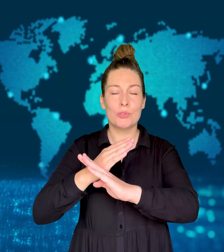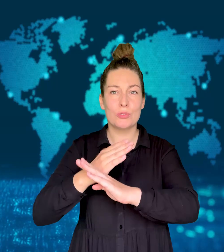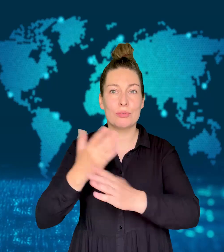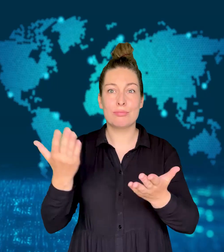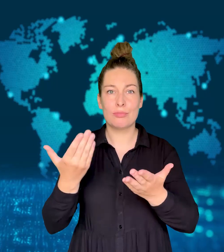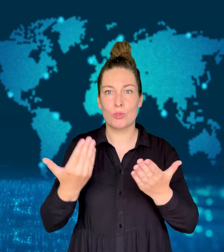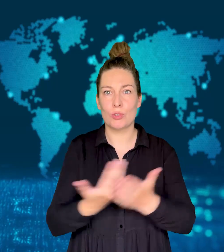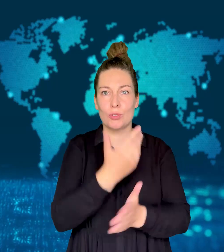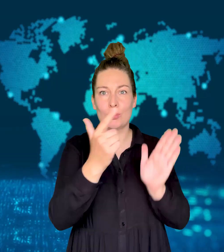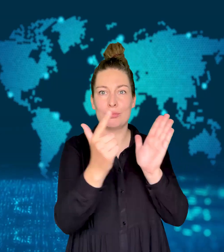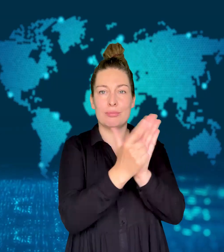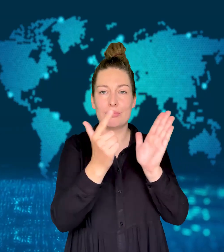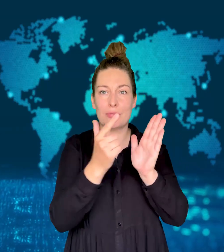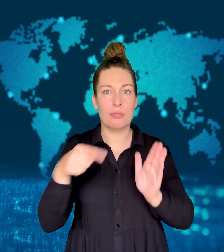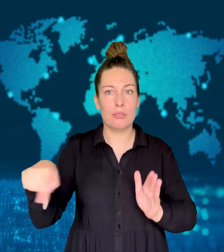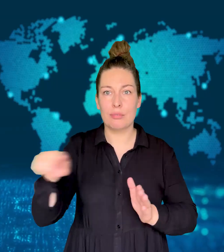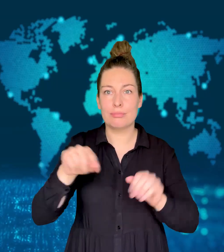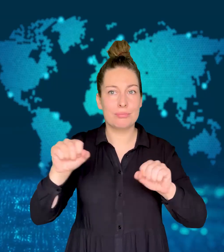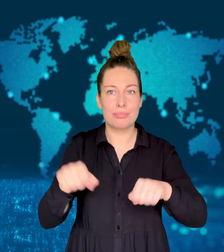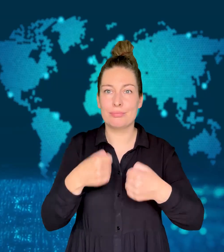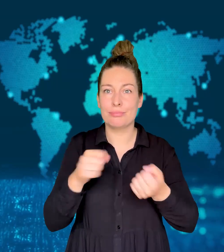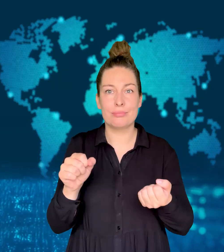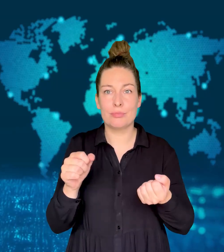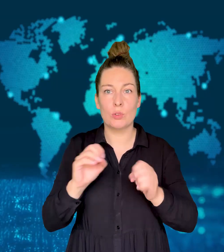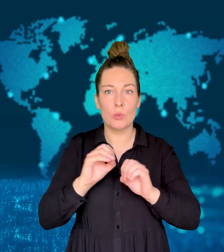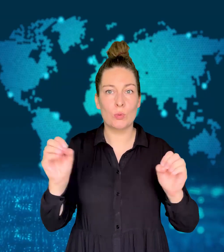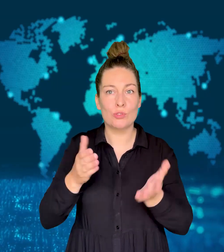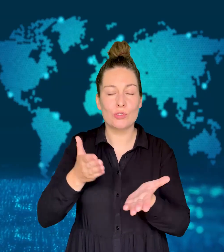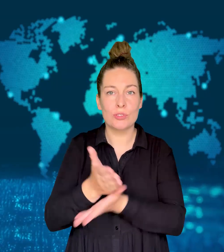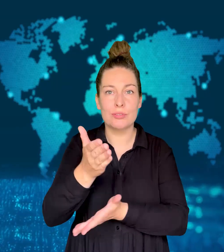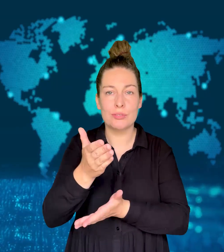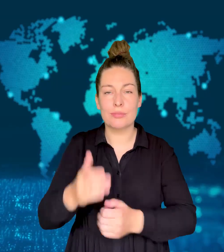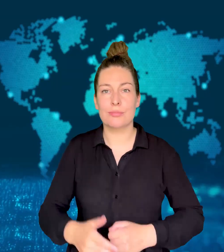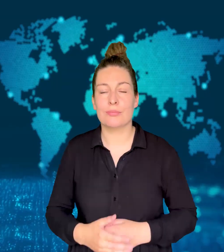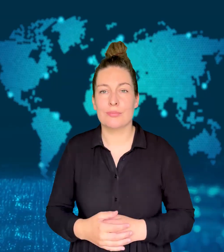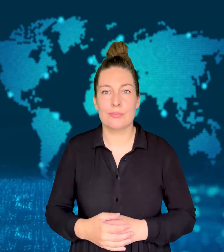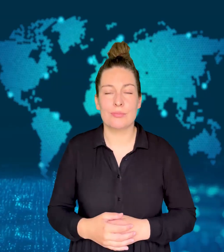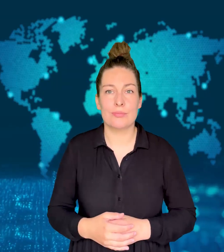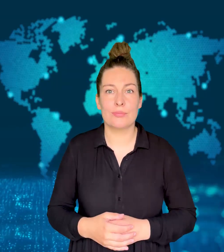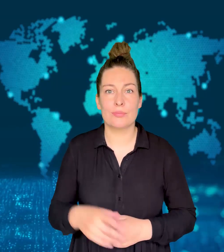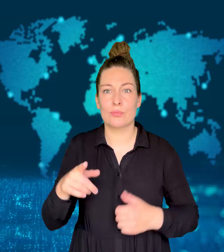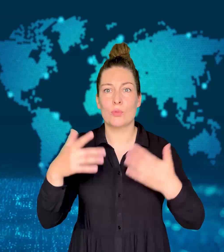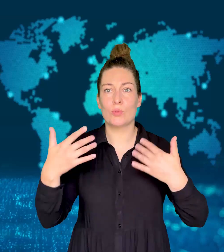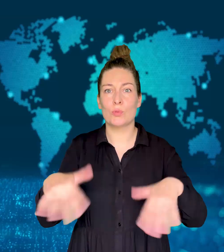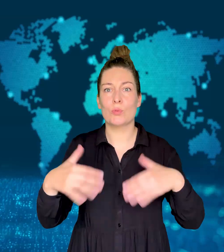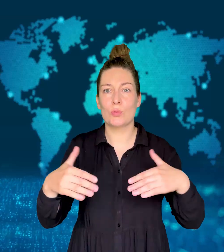The law makes it illegal to change a person's sex.